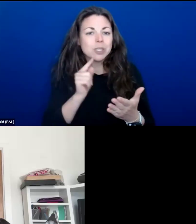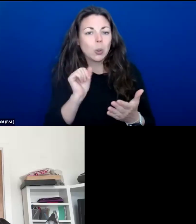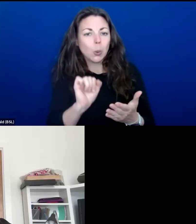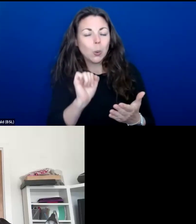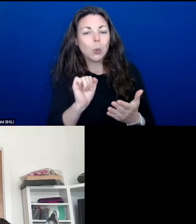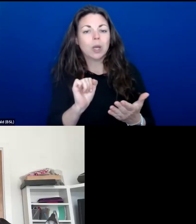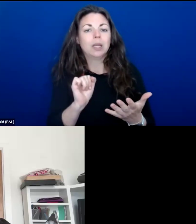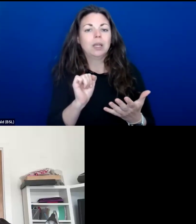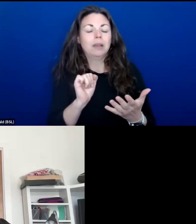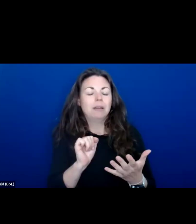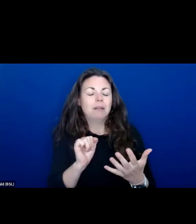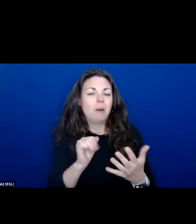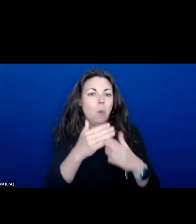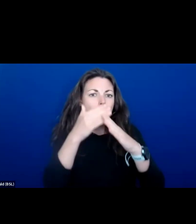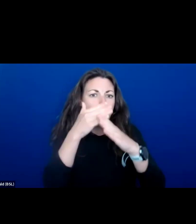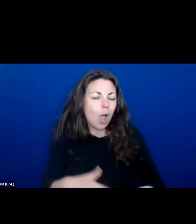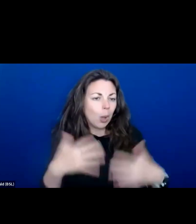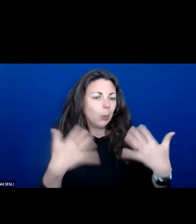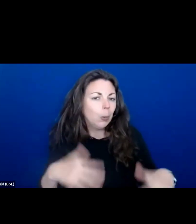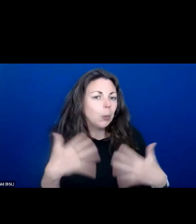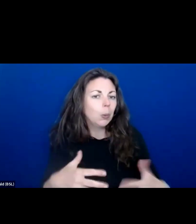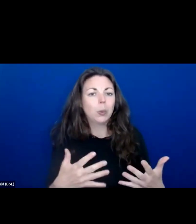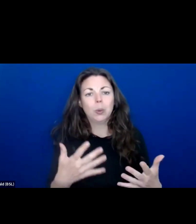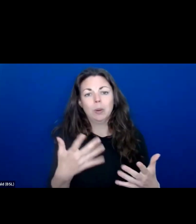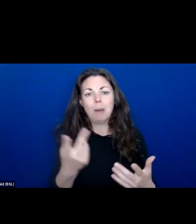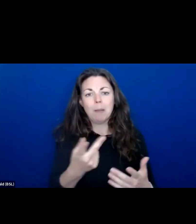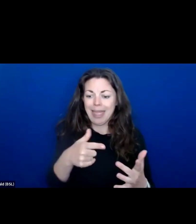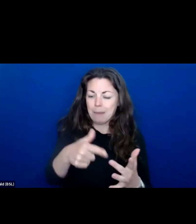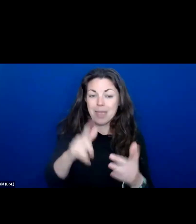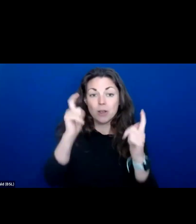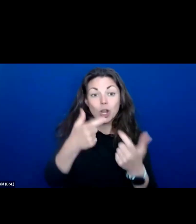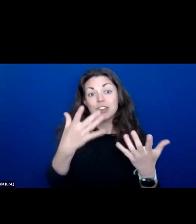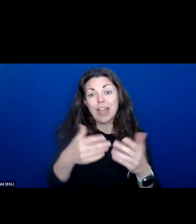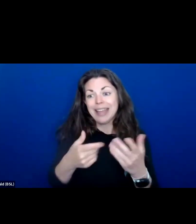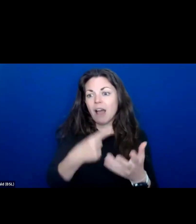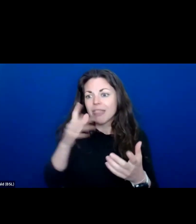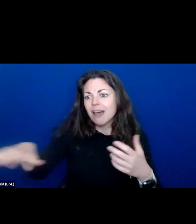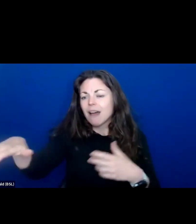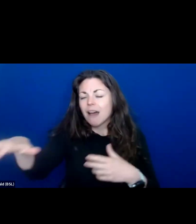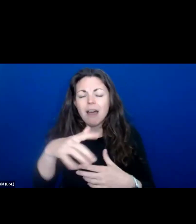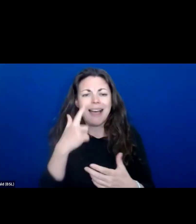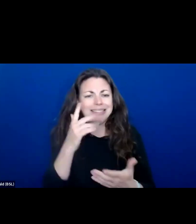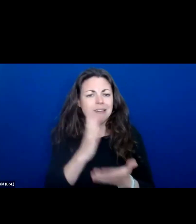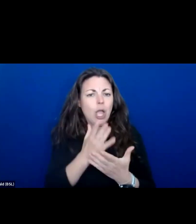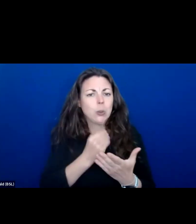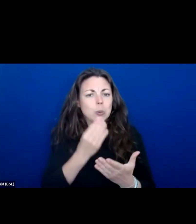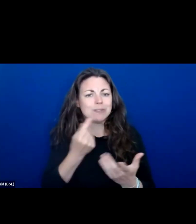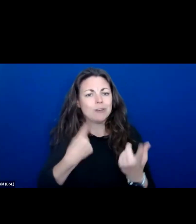and the amazing work that you've done at Imperial and, and beyond. And I think it's really useful for, for us to sort understand